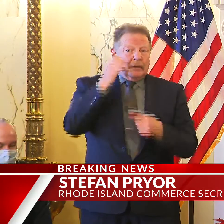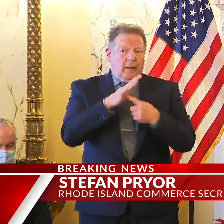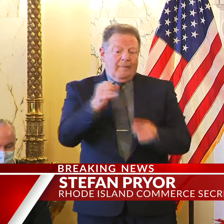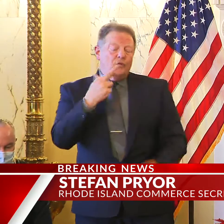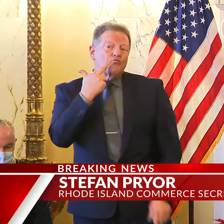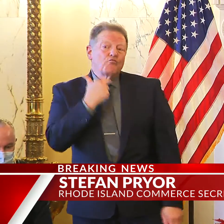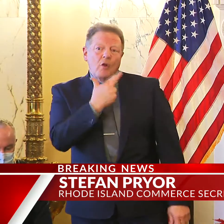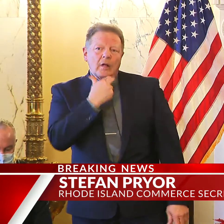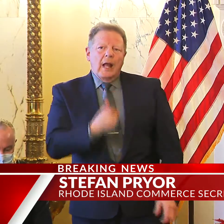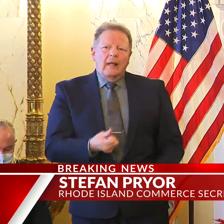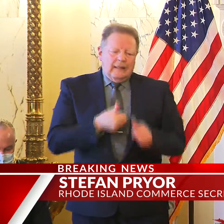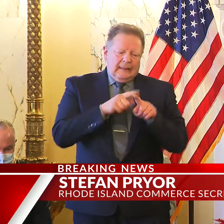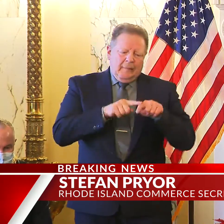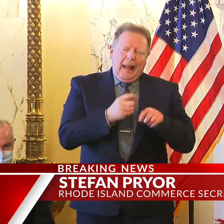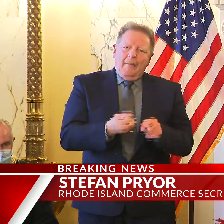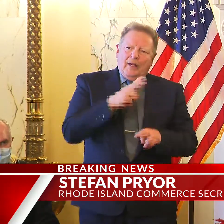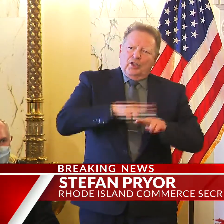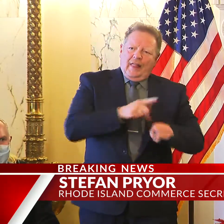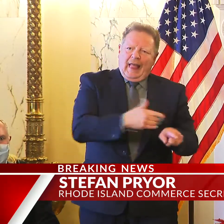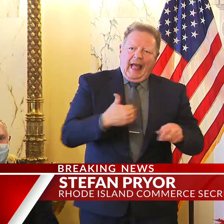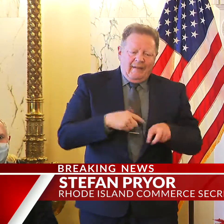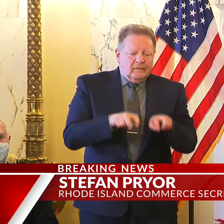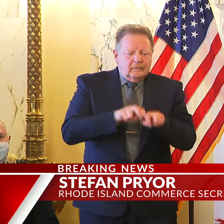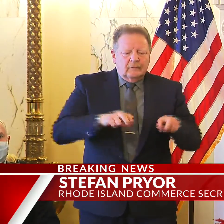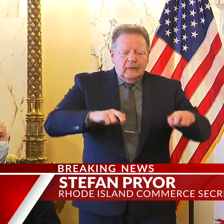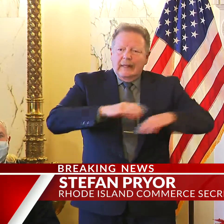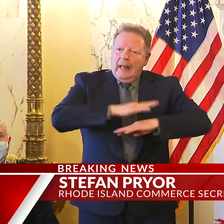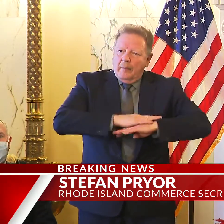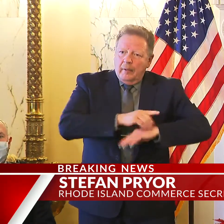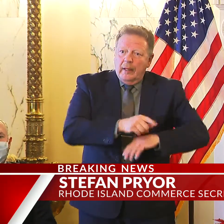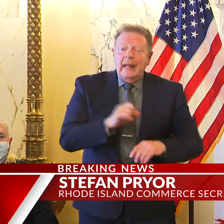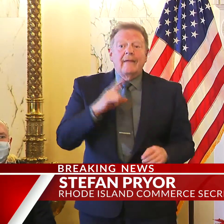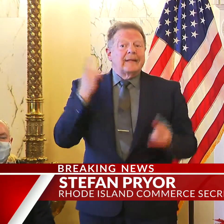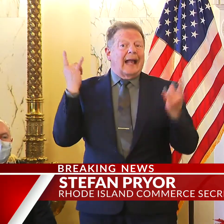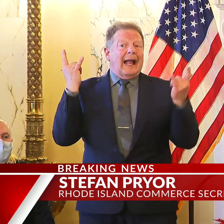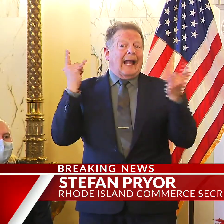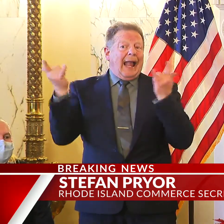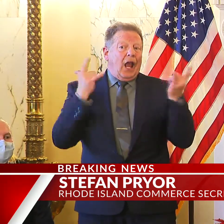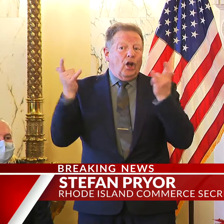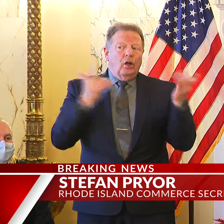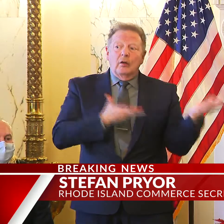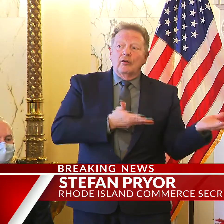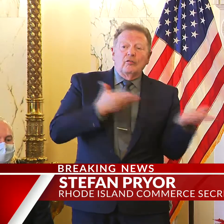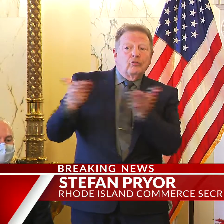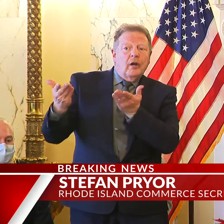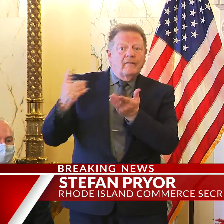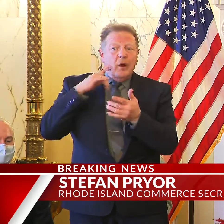DIFFERENT WAYS, IT DEPENDS UPON THE PARTICULAR VENUE. SO IF IT'S A RESTAURANT, IT'S THE